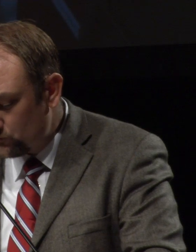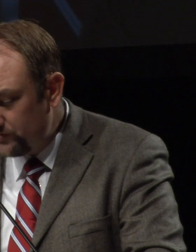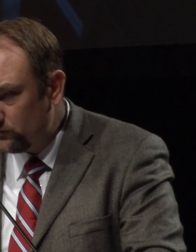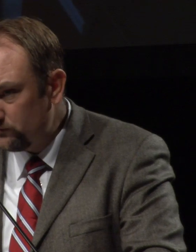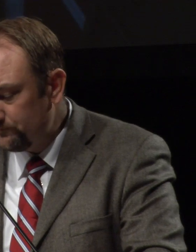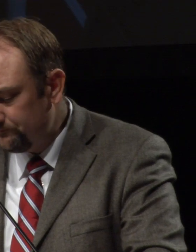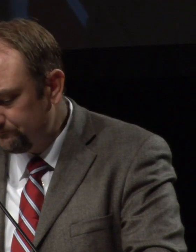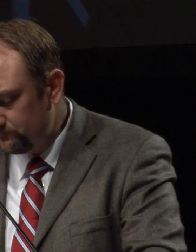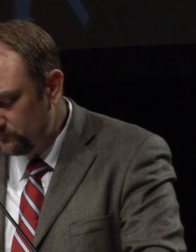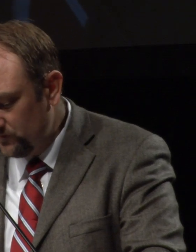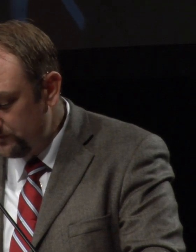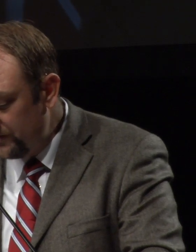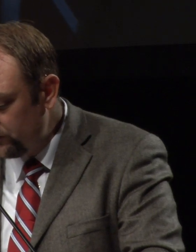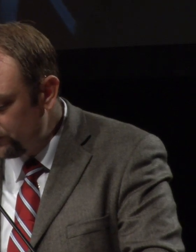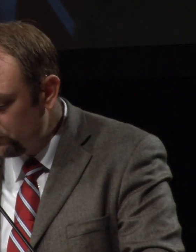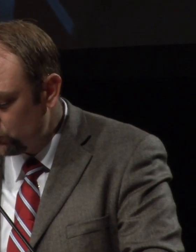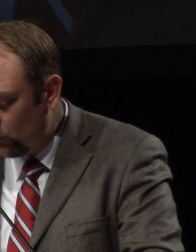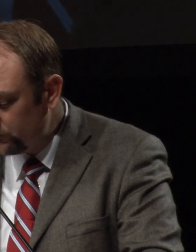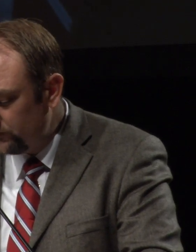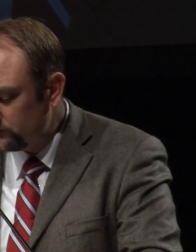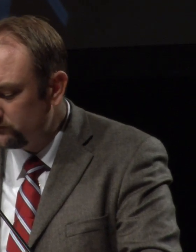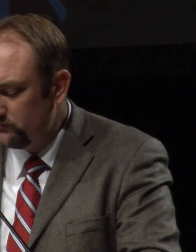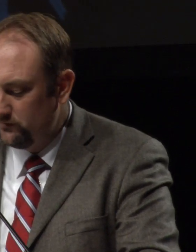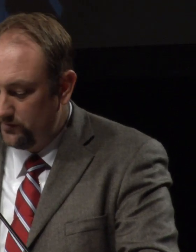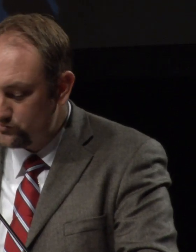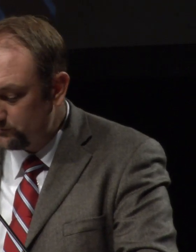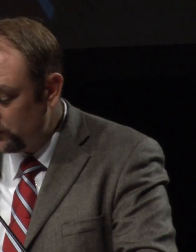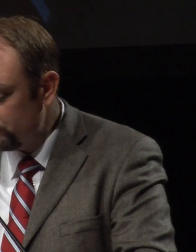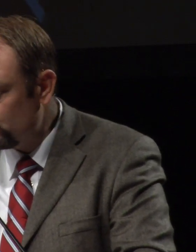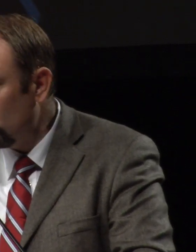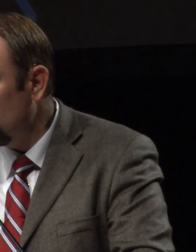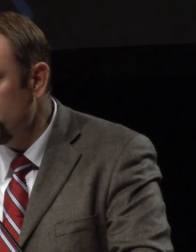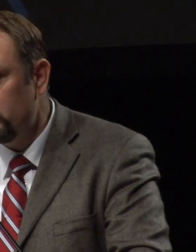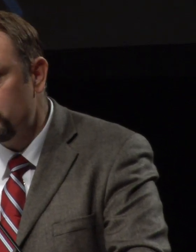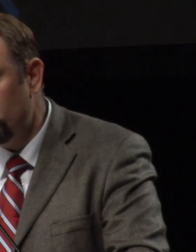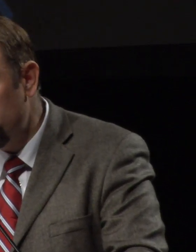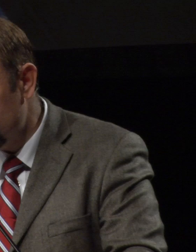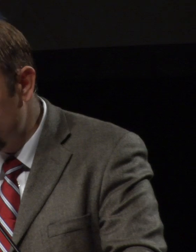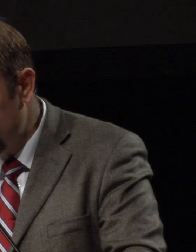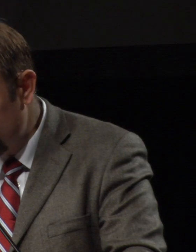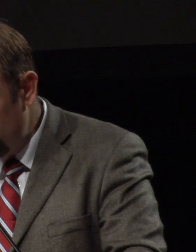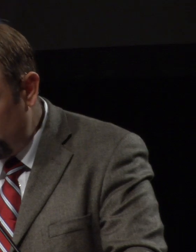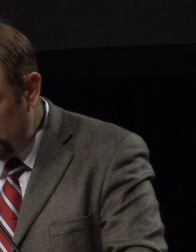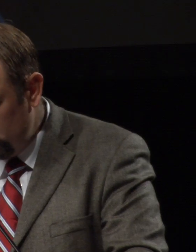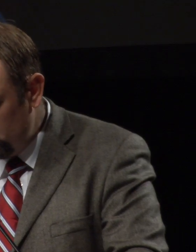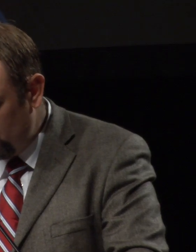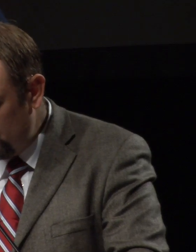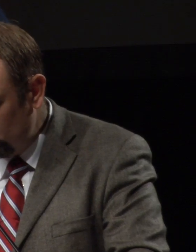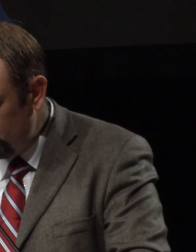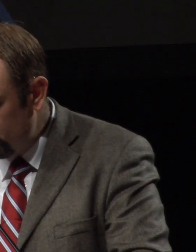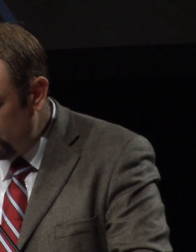THESE CONCERNS ARE REAL, AND MANY OF THEM ARE DAUNTING AND SOMETIMES FRAUGHT WITH DISAGREEMENTS.